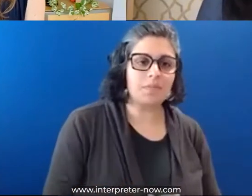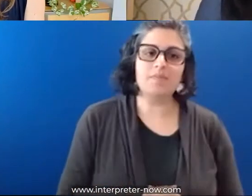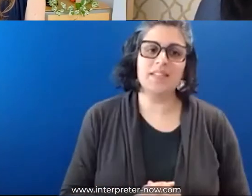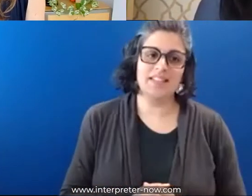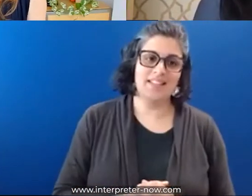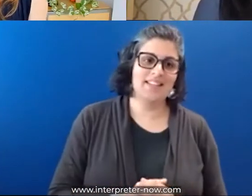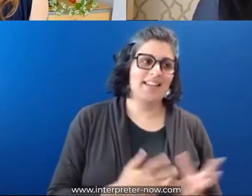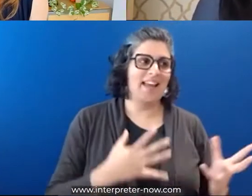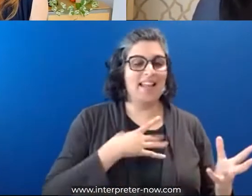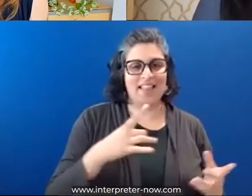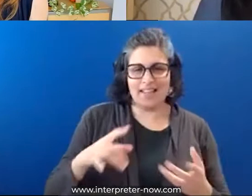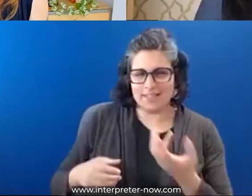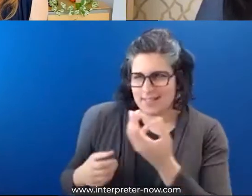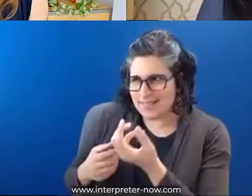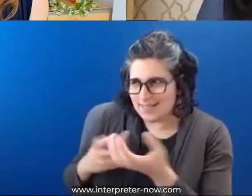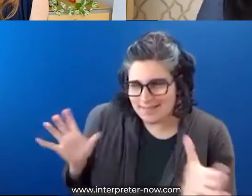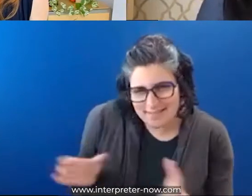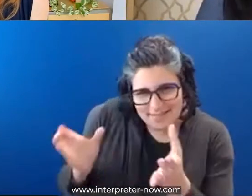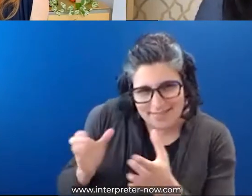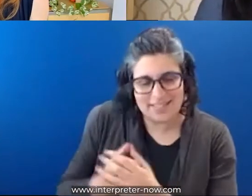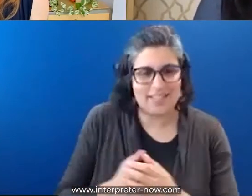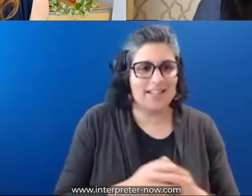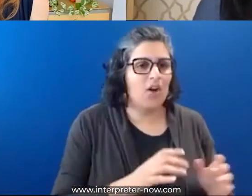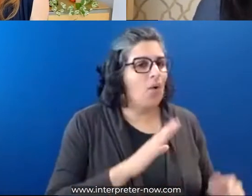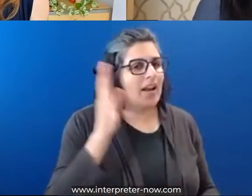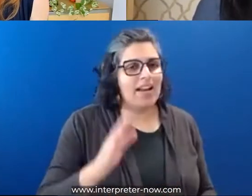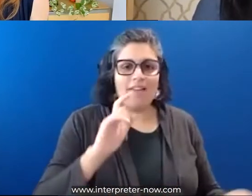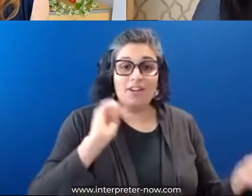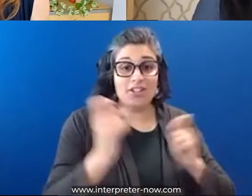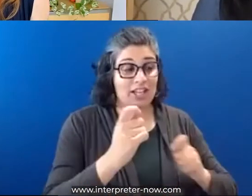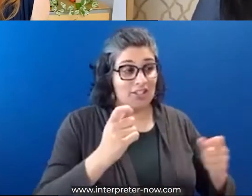I'd like to get him going. We never change each other's mind on anything.